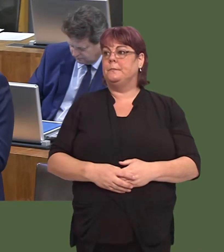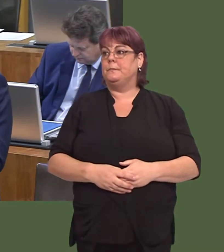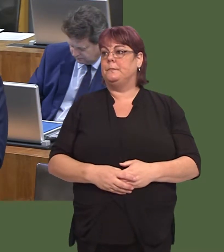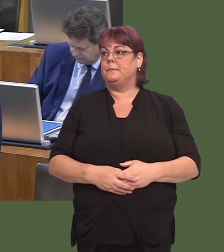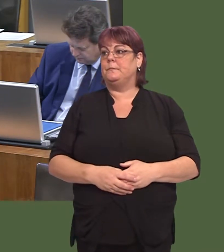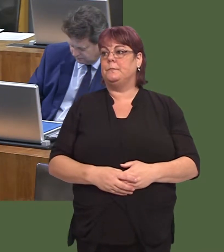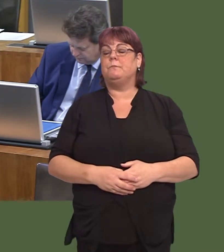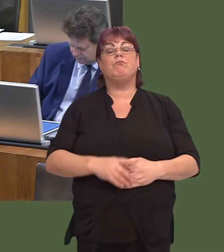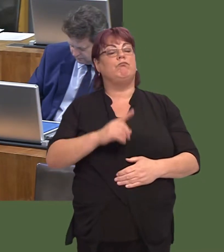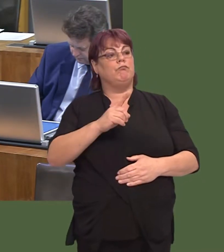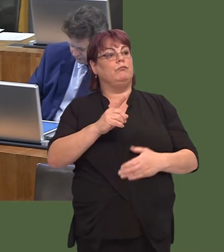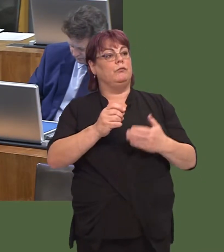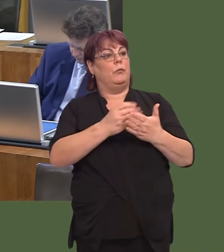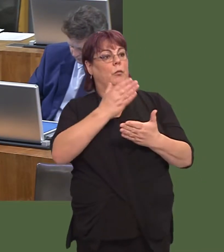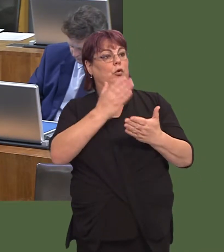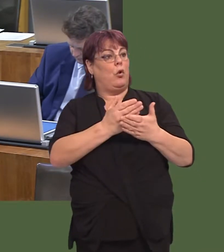deal on procurement.